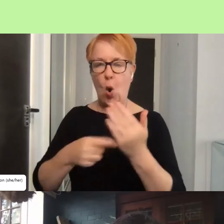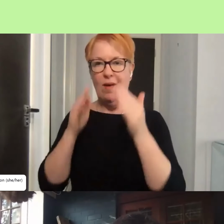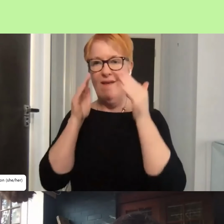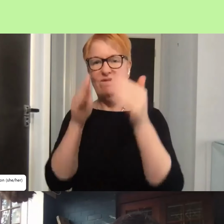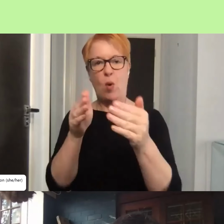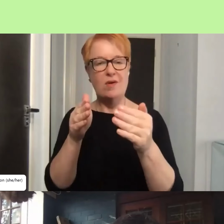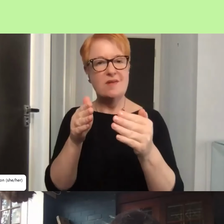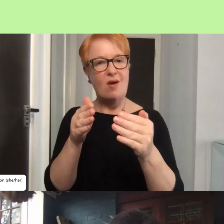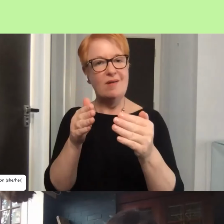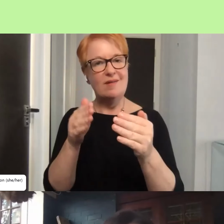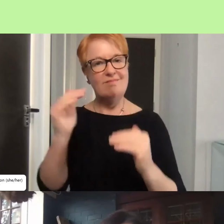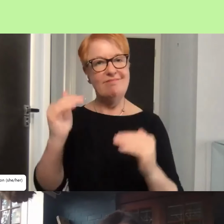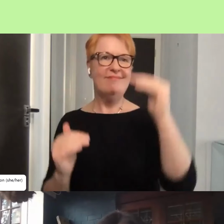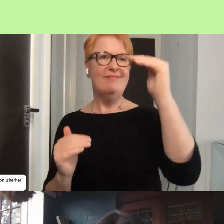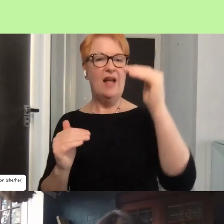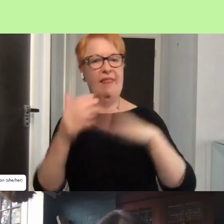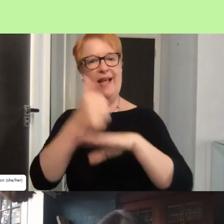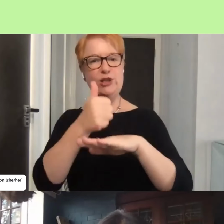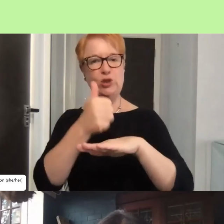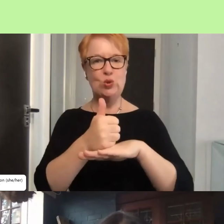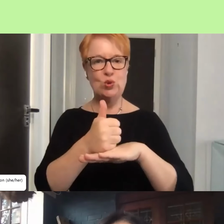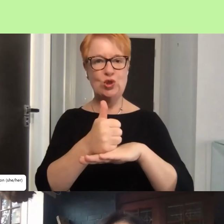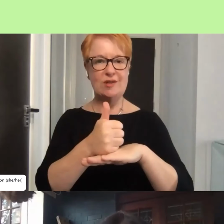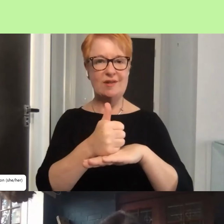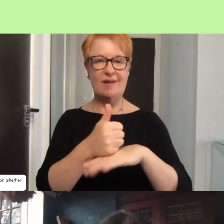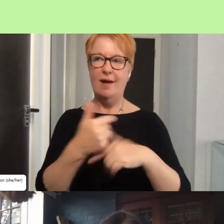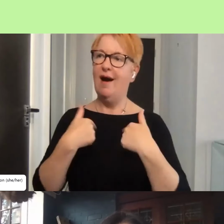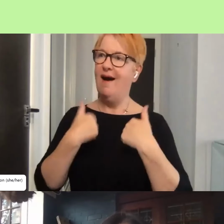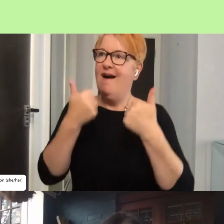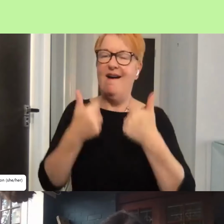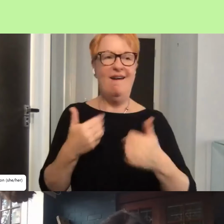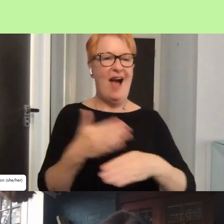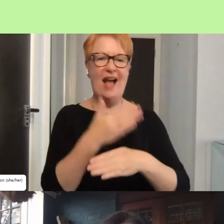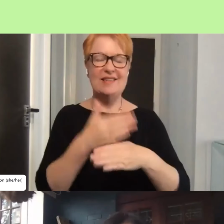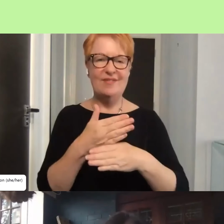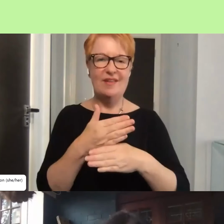So, it could show the institution even rather active. So, there are all these makeup projects.